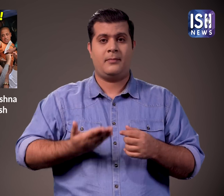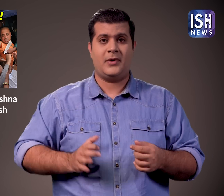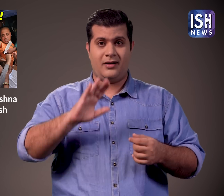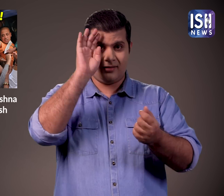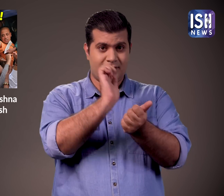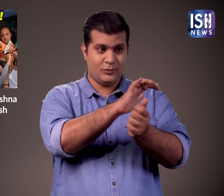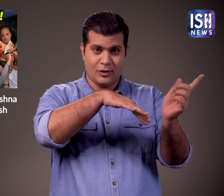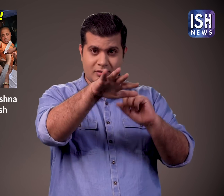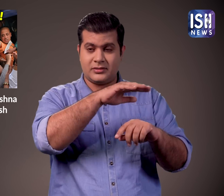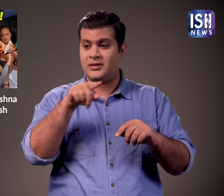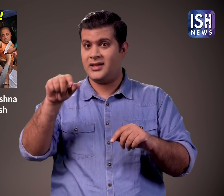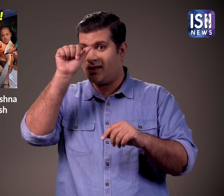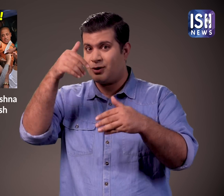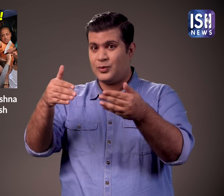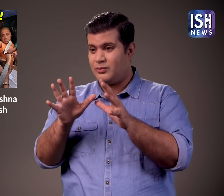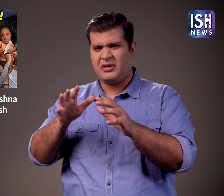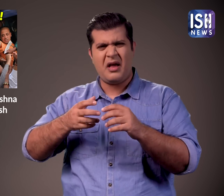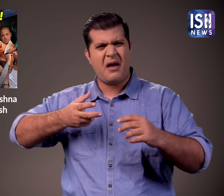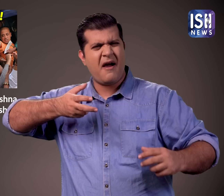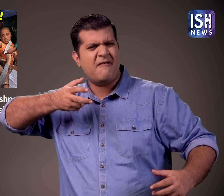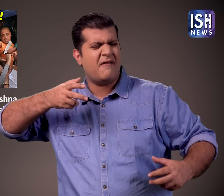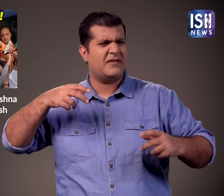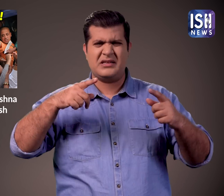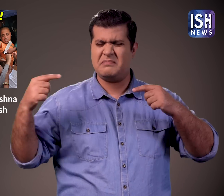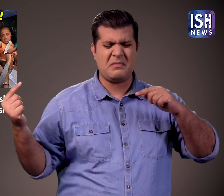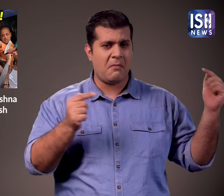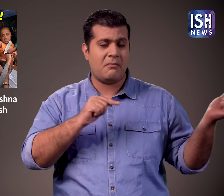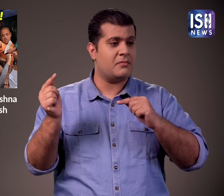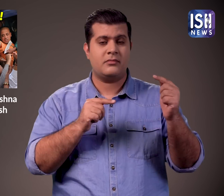According to reports stones were thrown at the police,